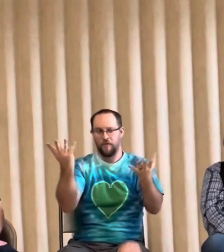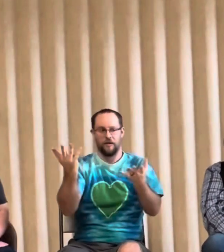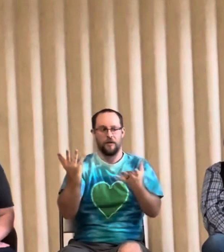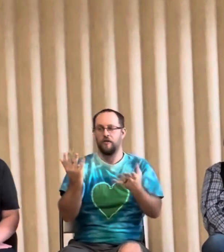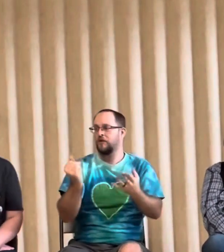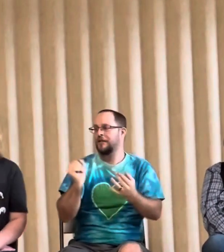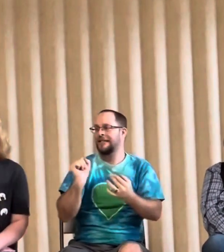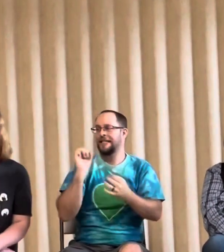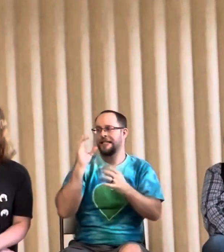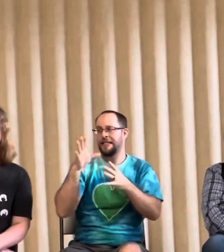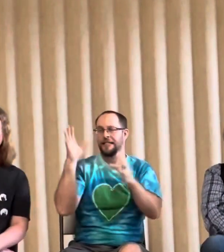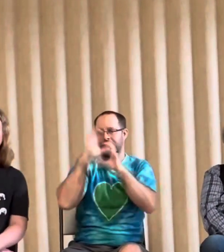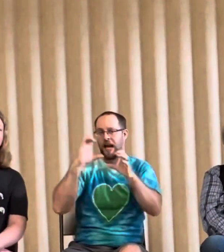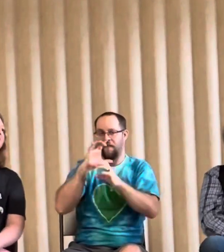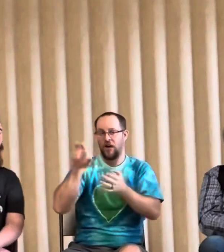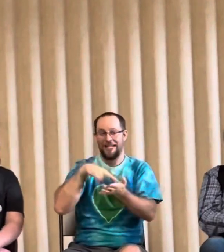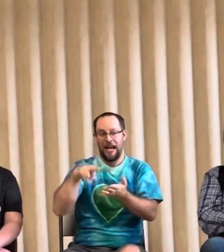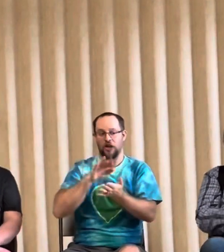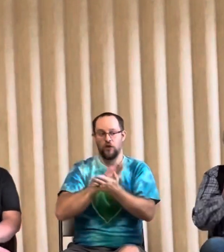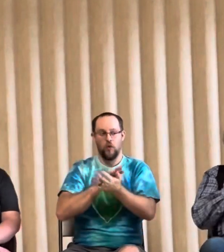for letting us use their space. They are really wonderful.